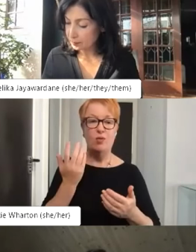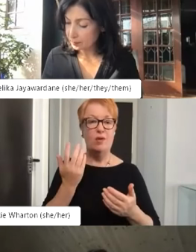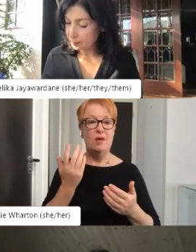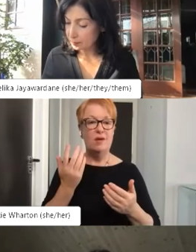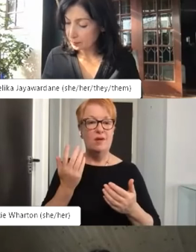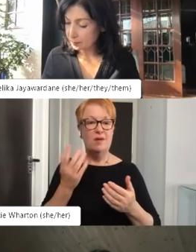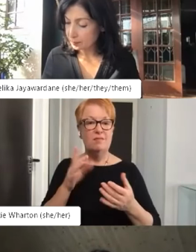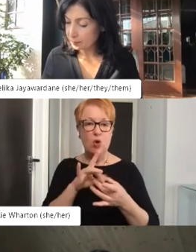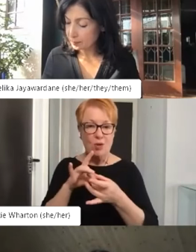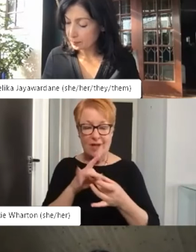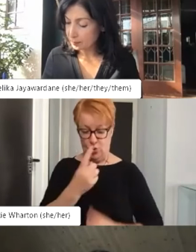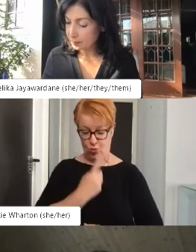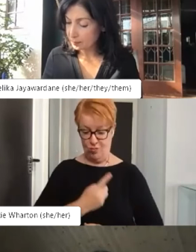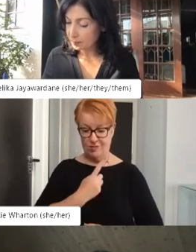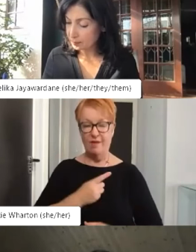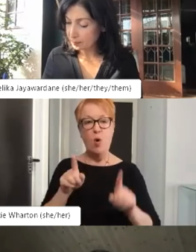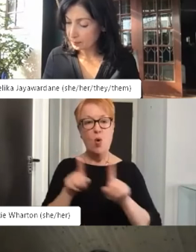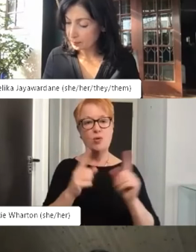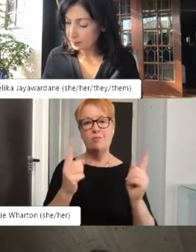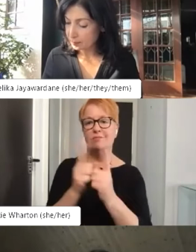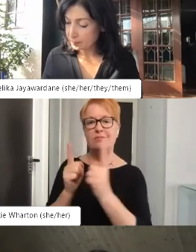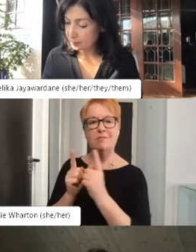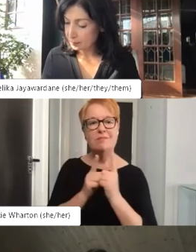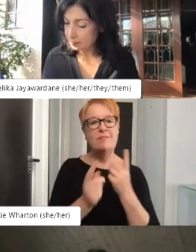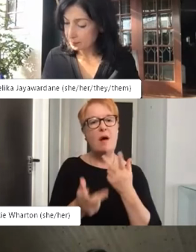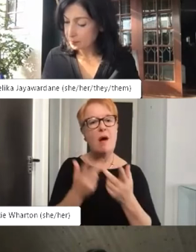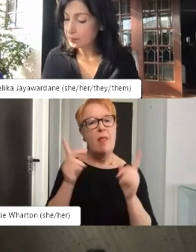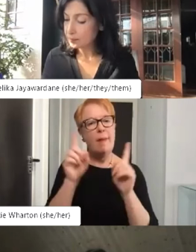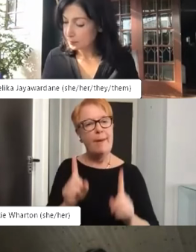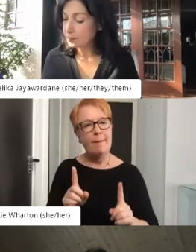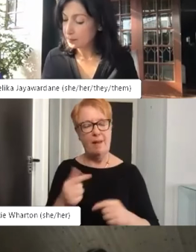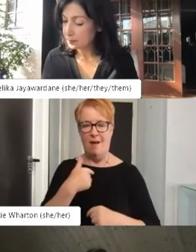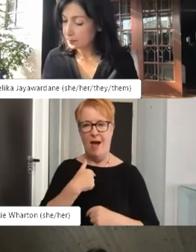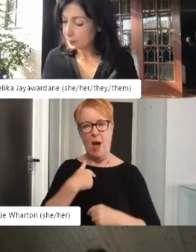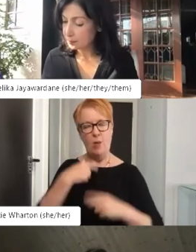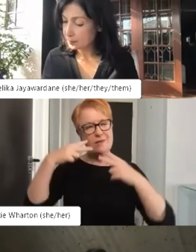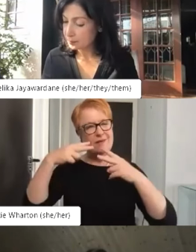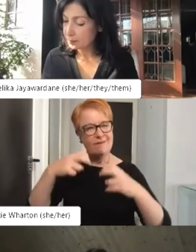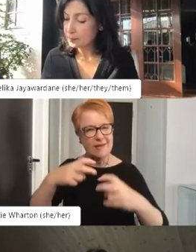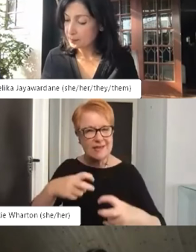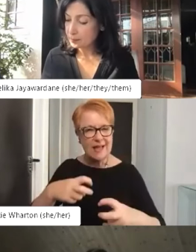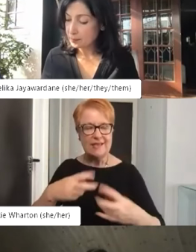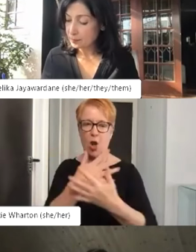So, this is something that I was investigating in a lot of projects, and then often ending